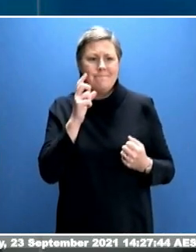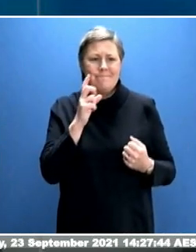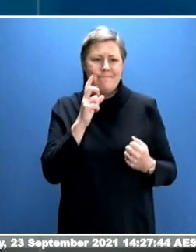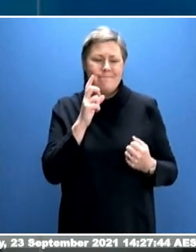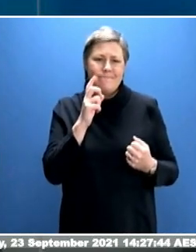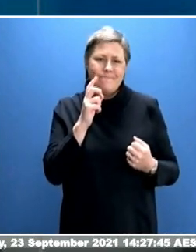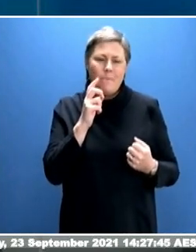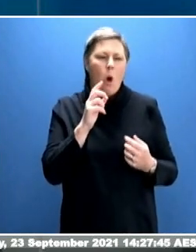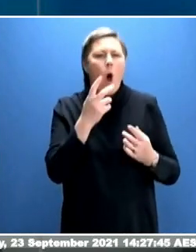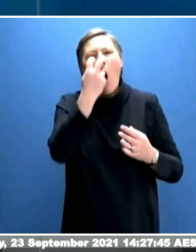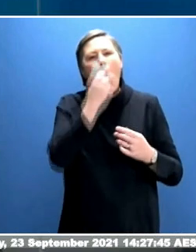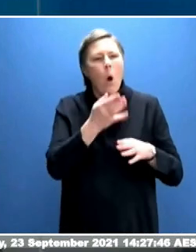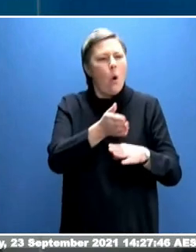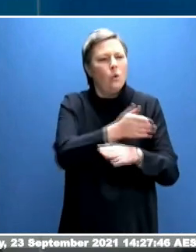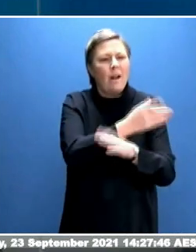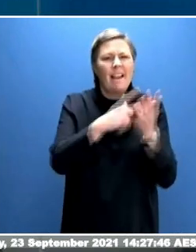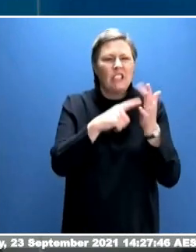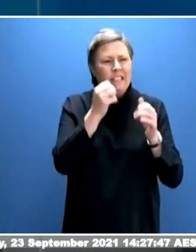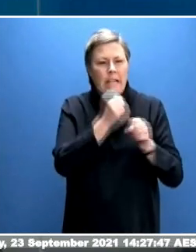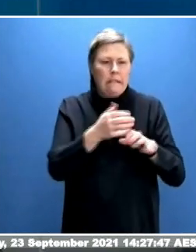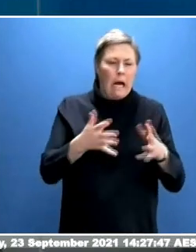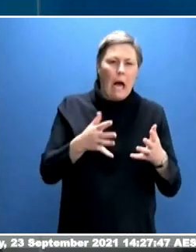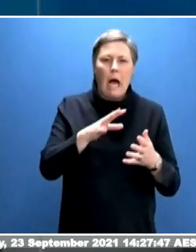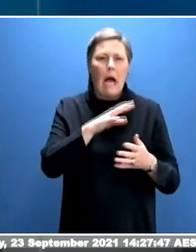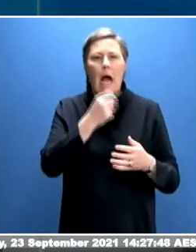We'd also done significant work with the ACF to develop a Therapeutic